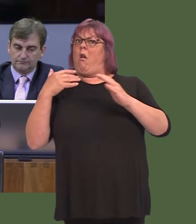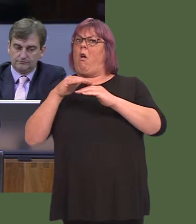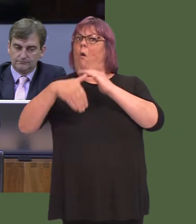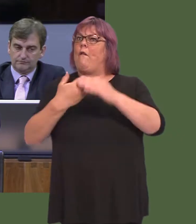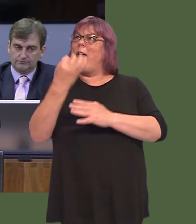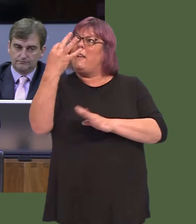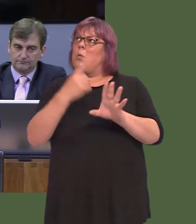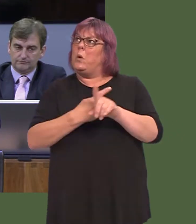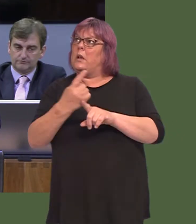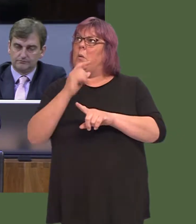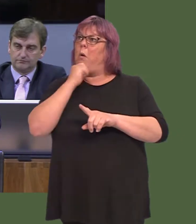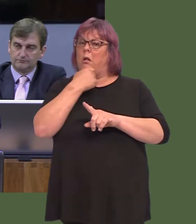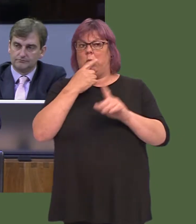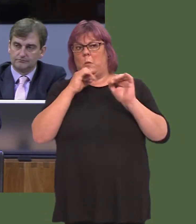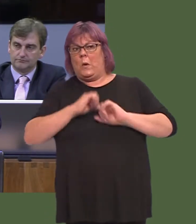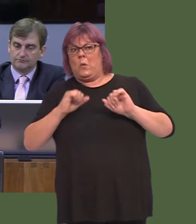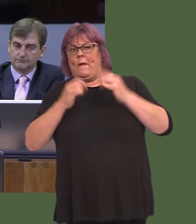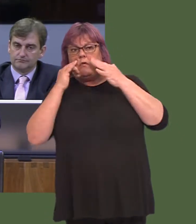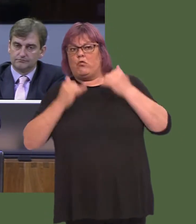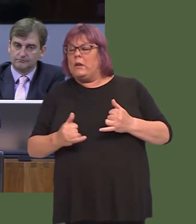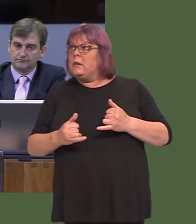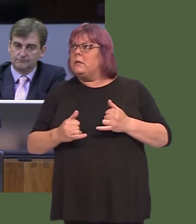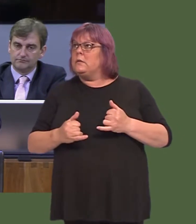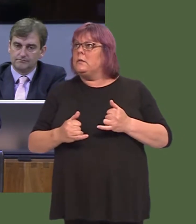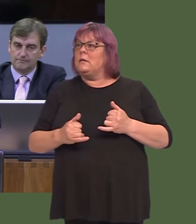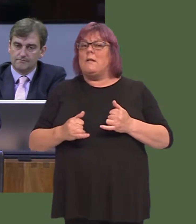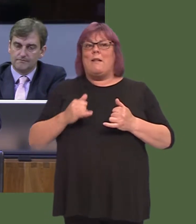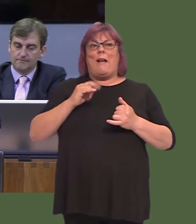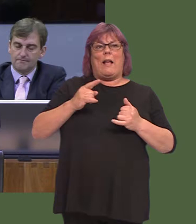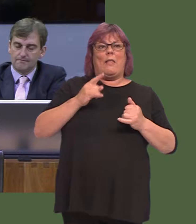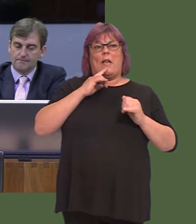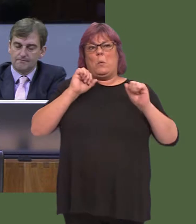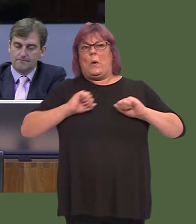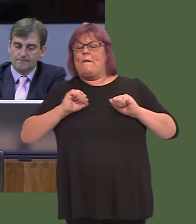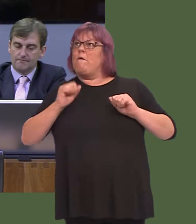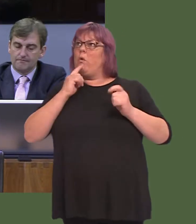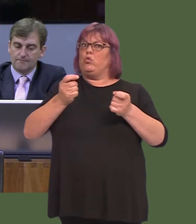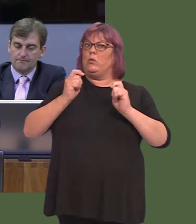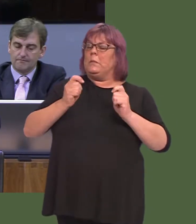screening procedure diagnosed, and actually put into practice if intervention was required.